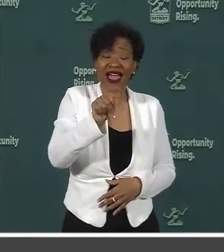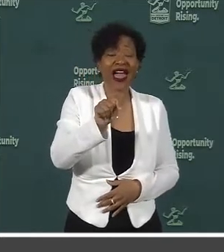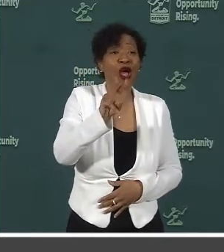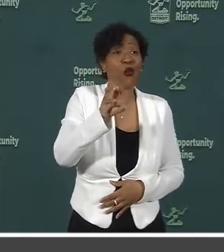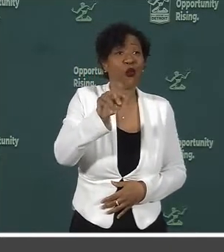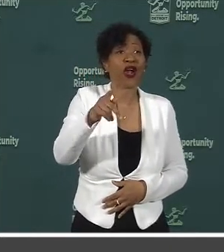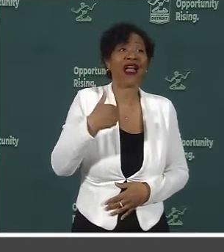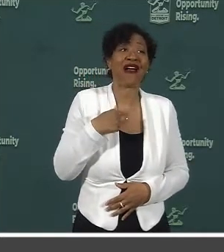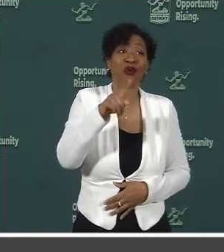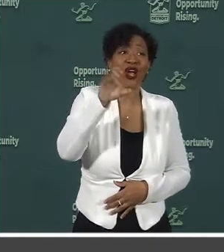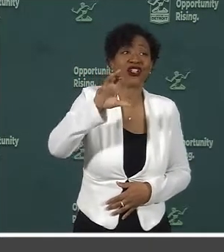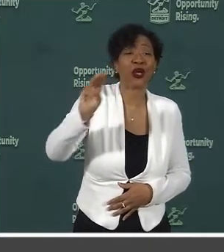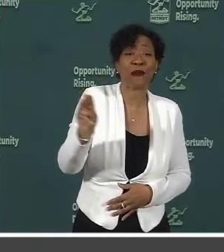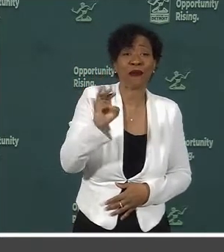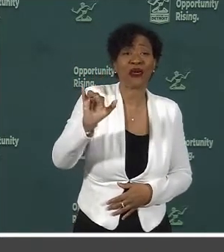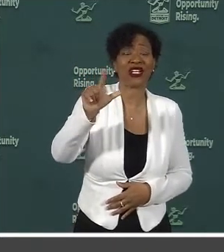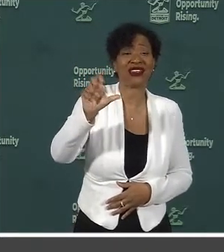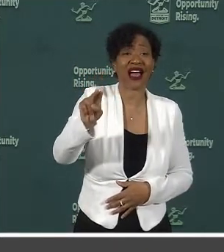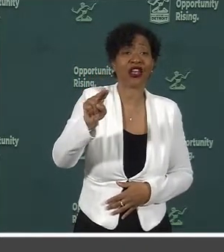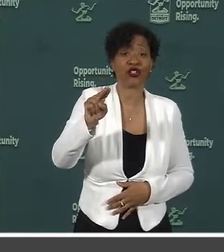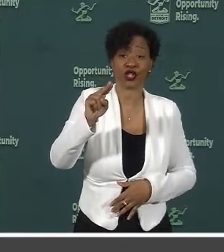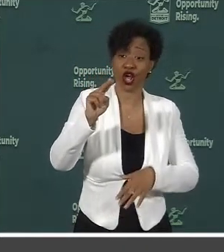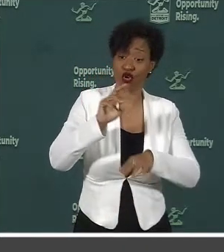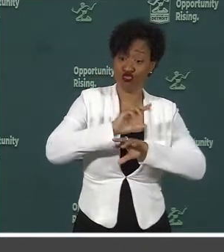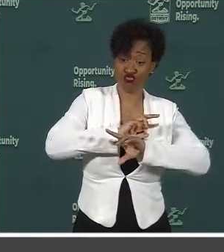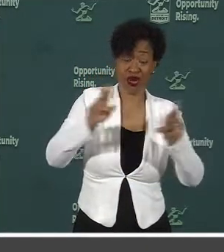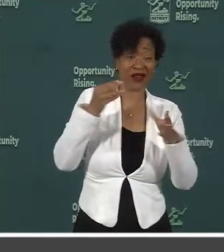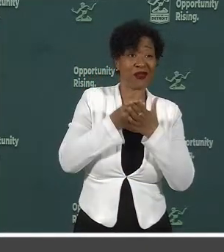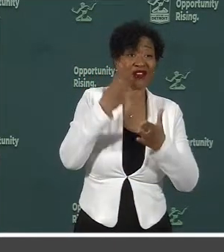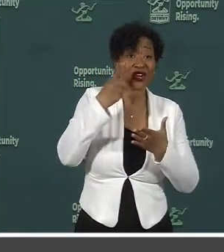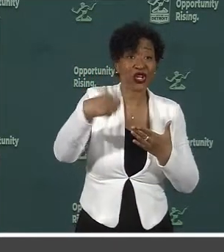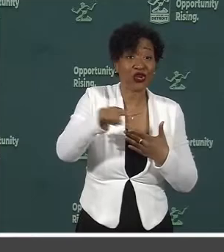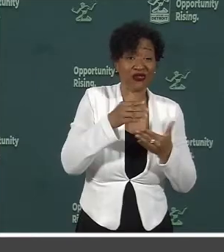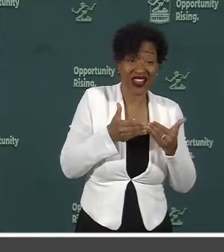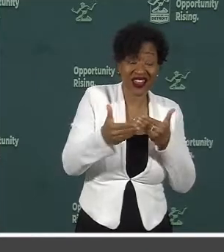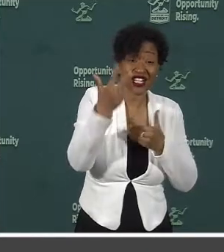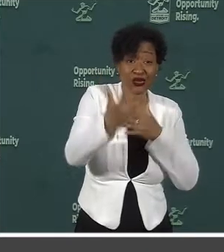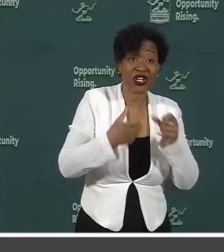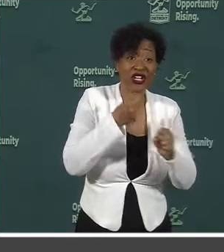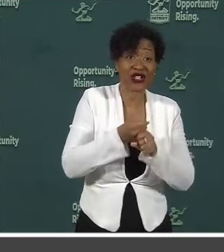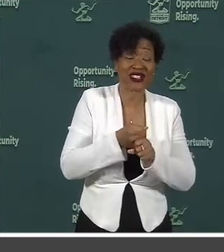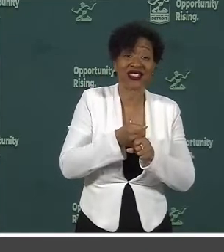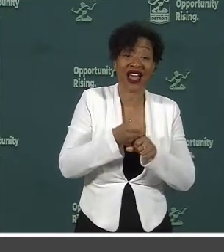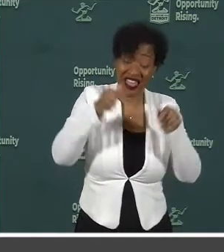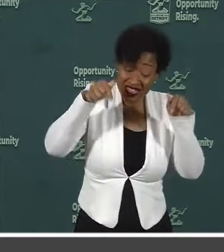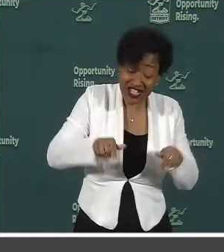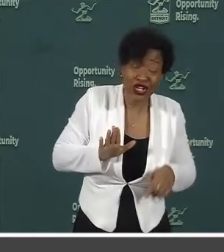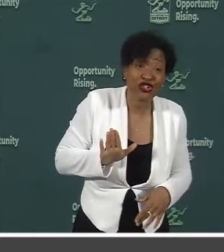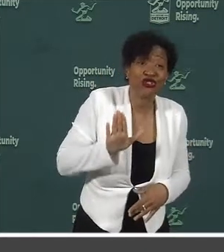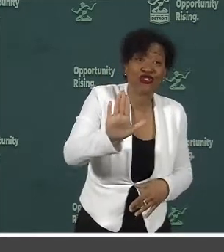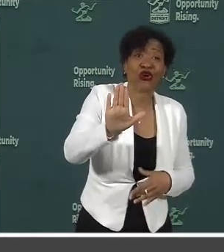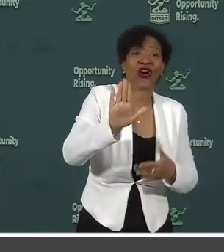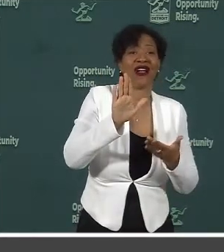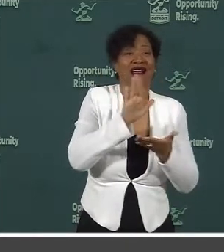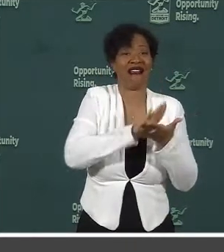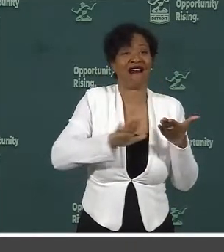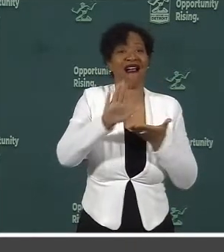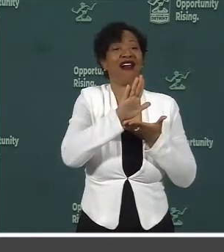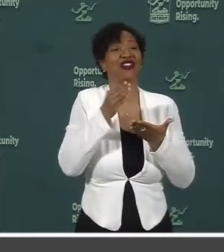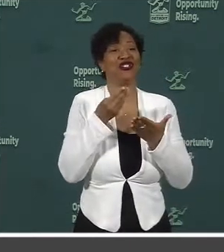AVAILABLE FOR THE NEXT THREE YEARS THIS IS YOUR COLLEGE TUITION BECAUSE YOU STAYED IN THE CITY DETROIT BECAUSE YOU'RE